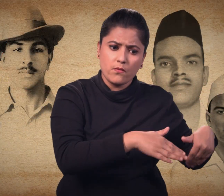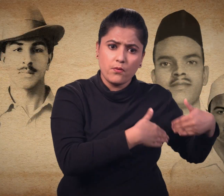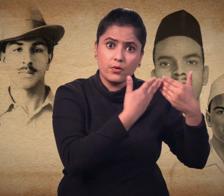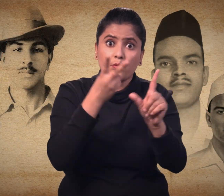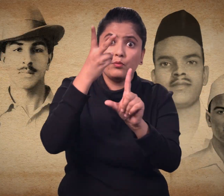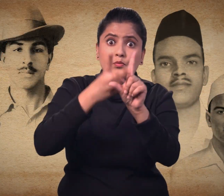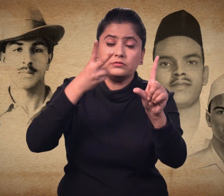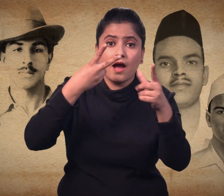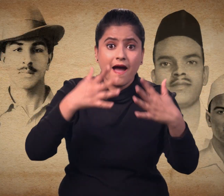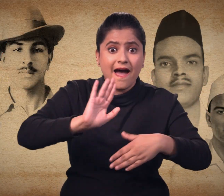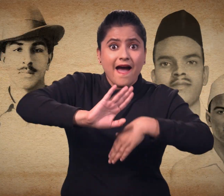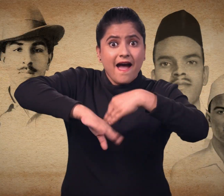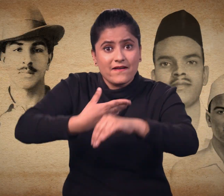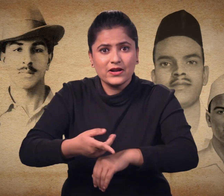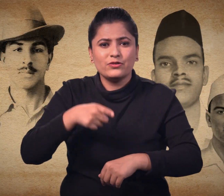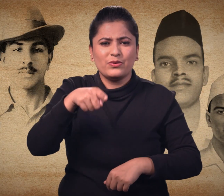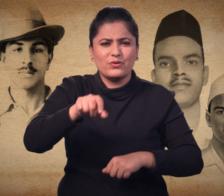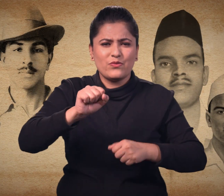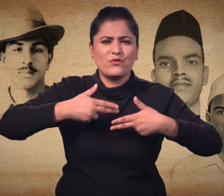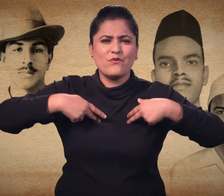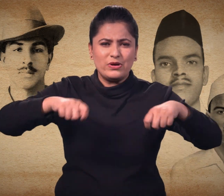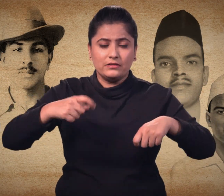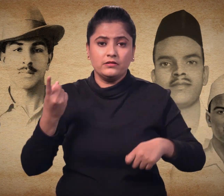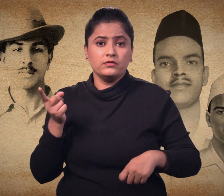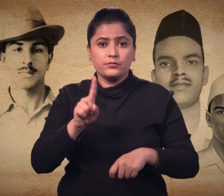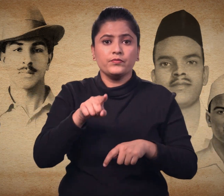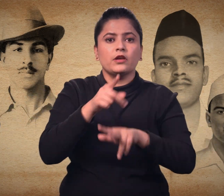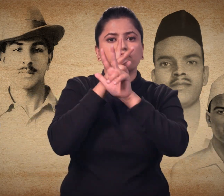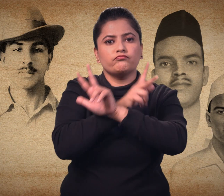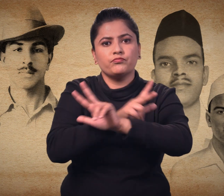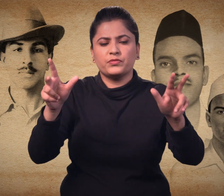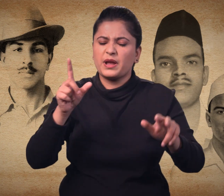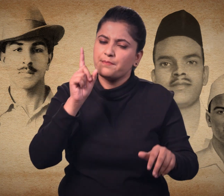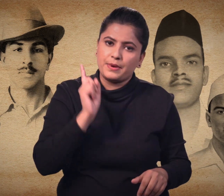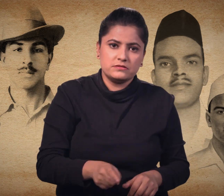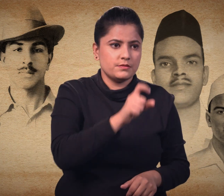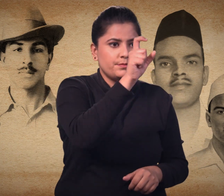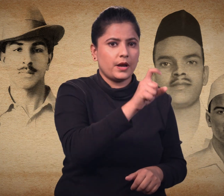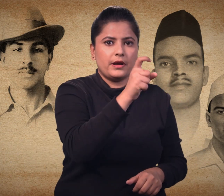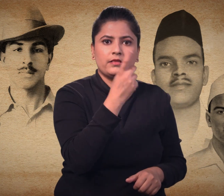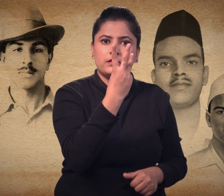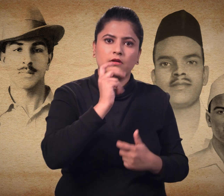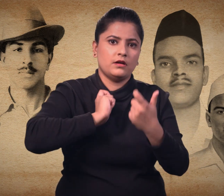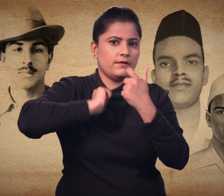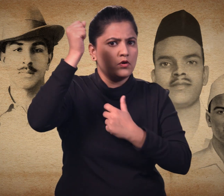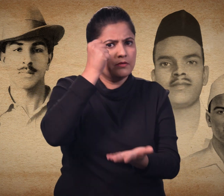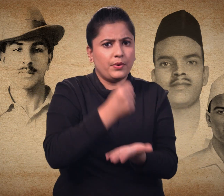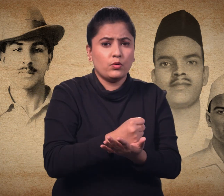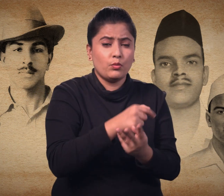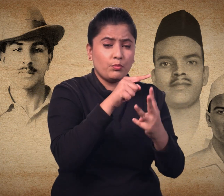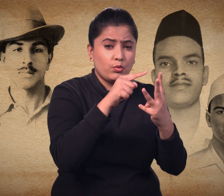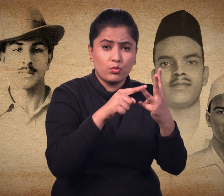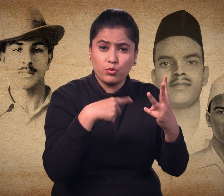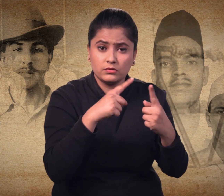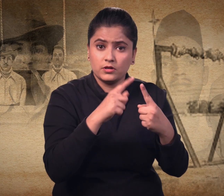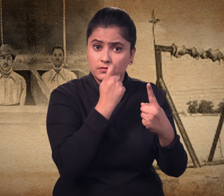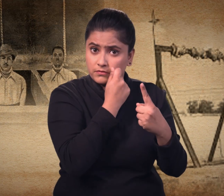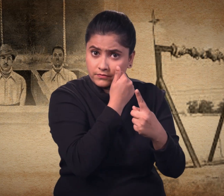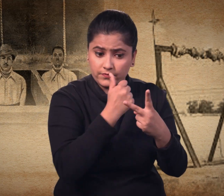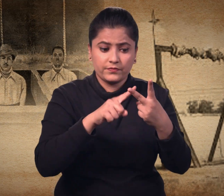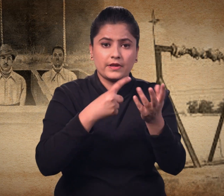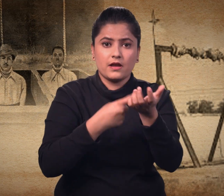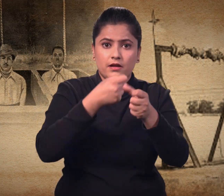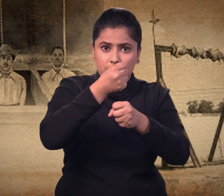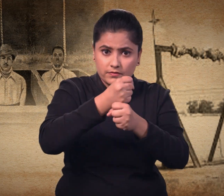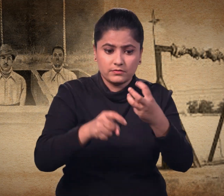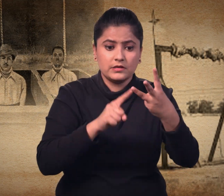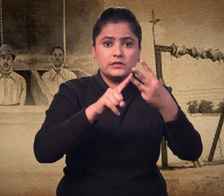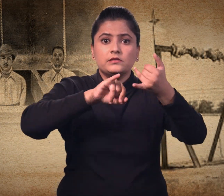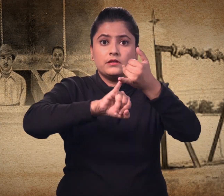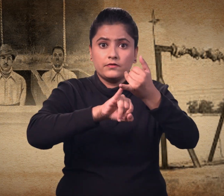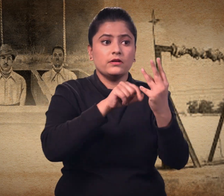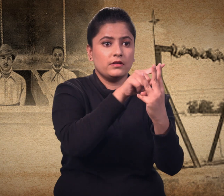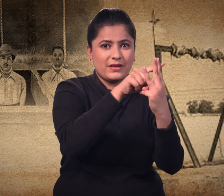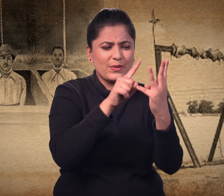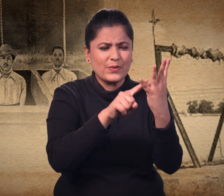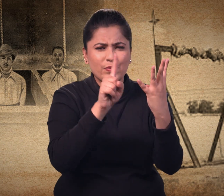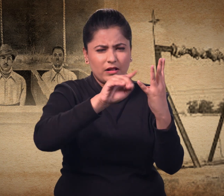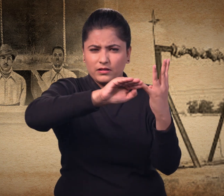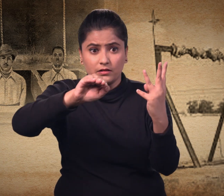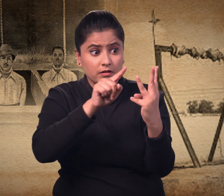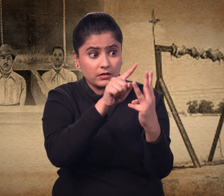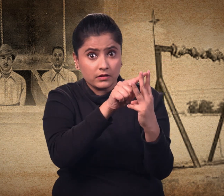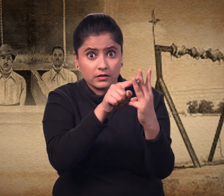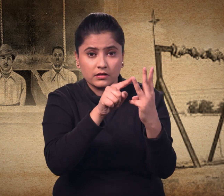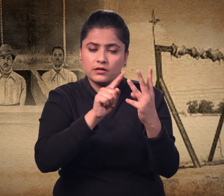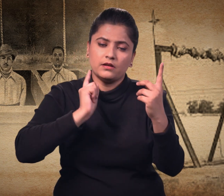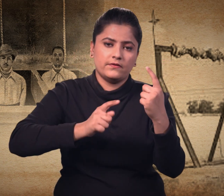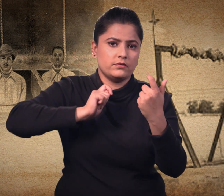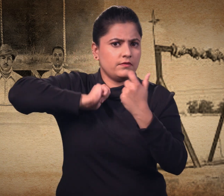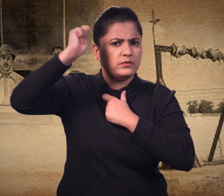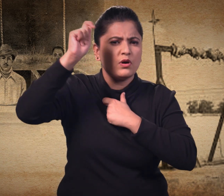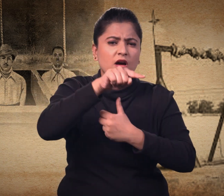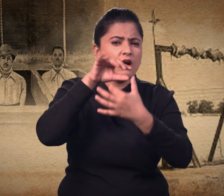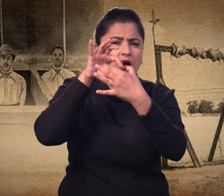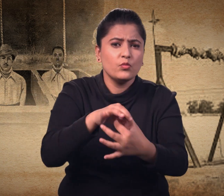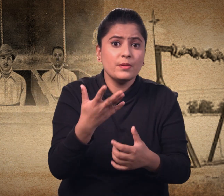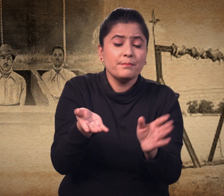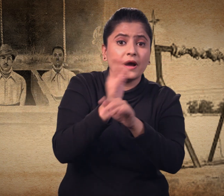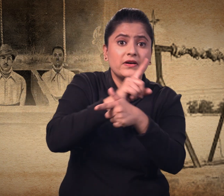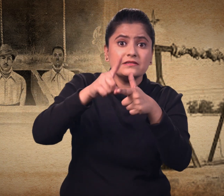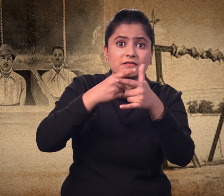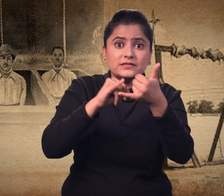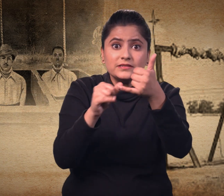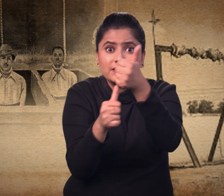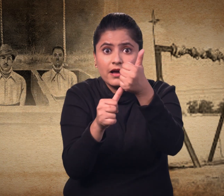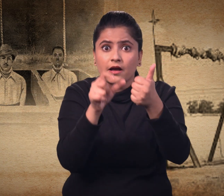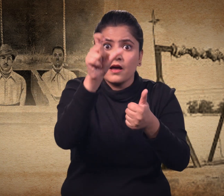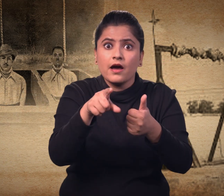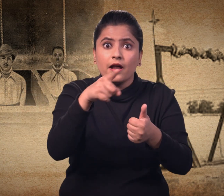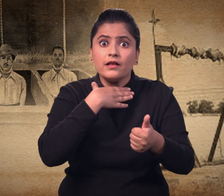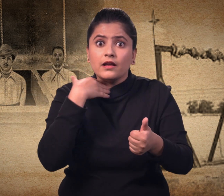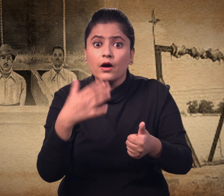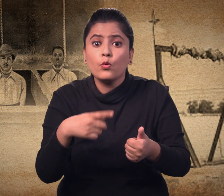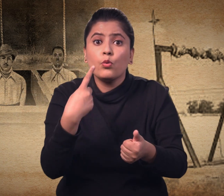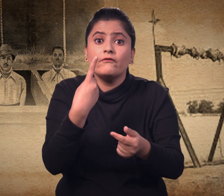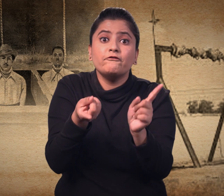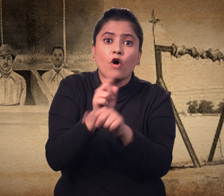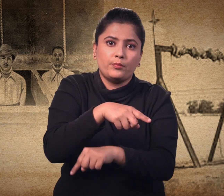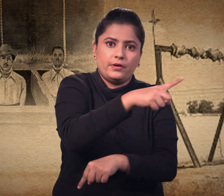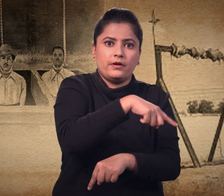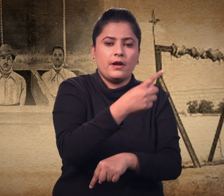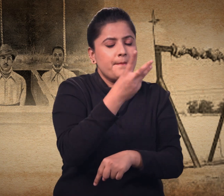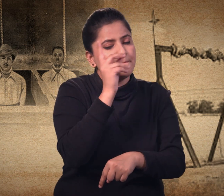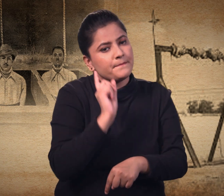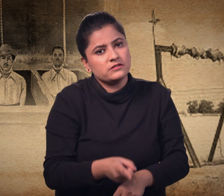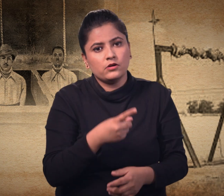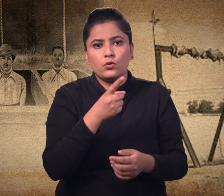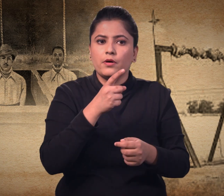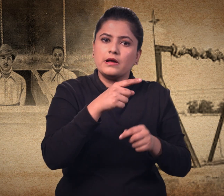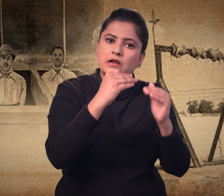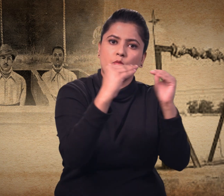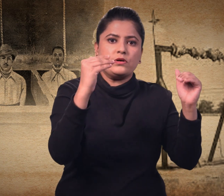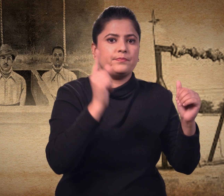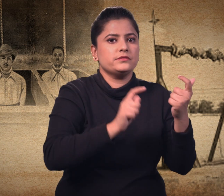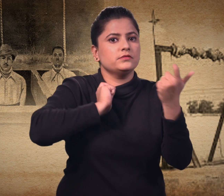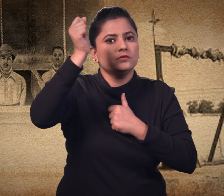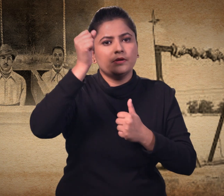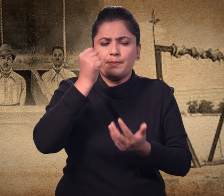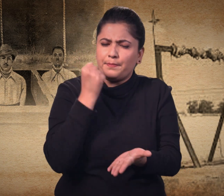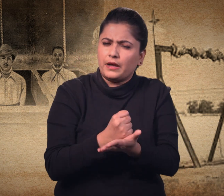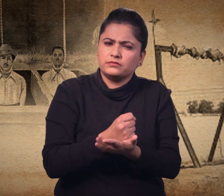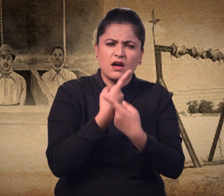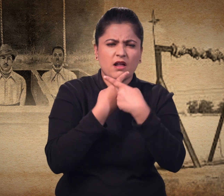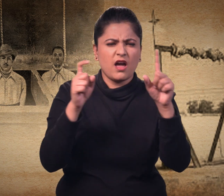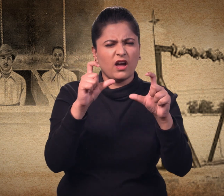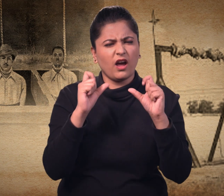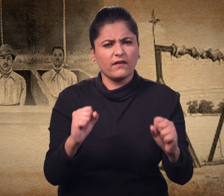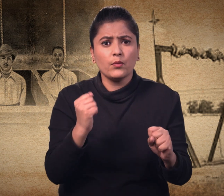2 years later, Bhagat Singh, Rajguru and Sukhdev were charged with the murder of Saunders and after a trial sentenced to death.